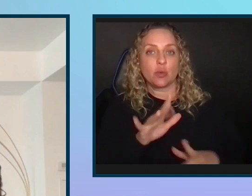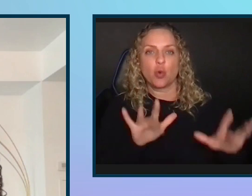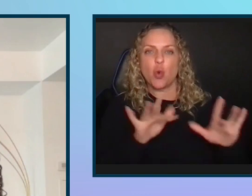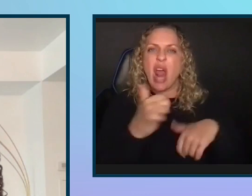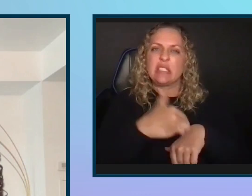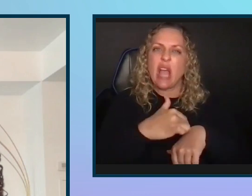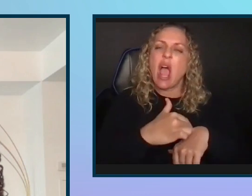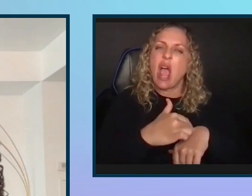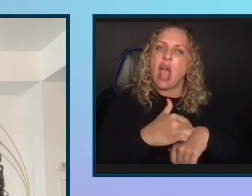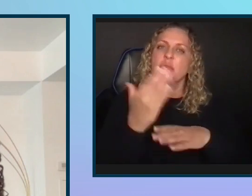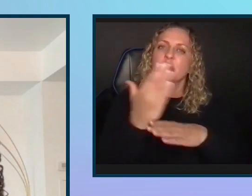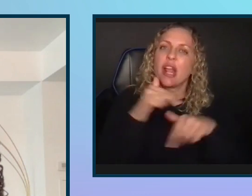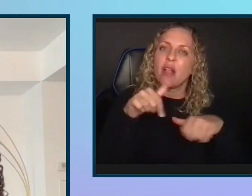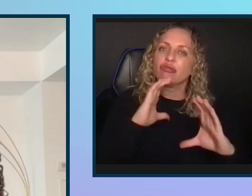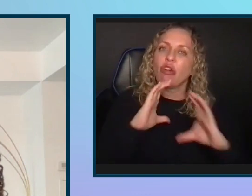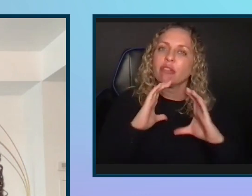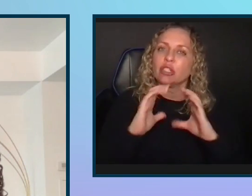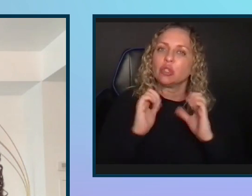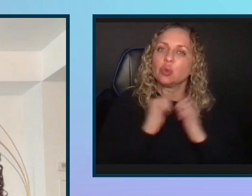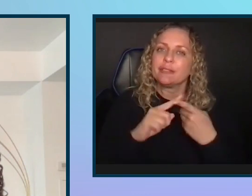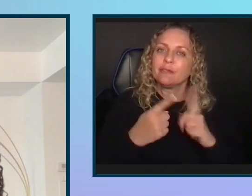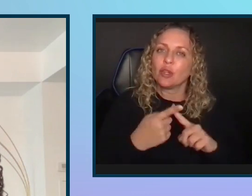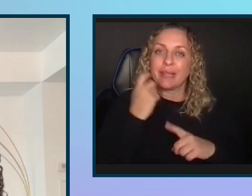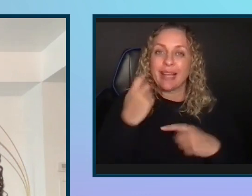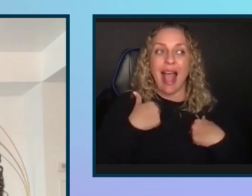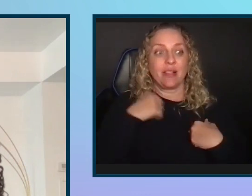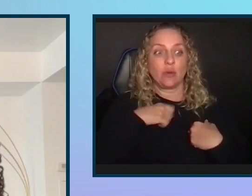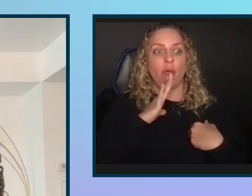share this conversation with your friends, because I think this has been a great conversation